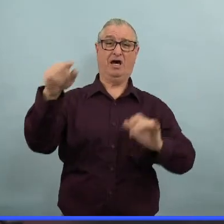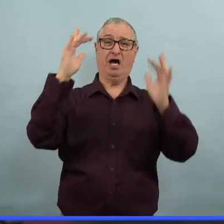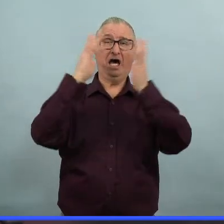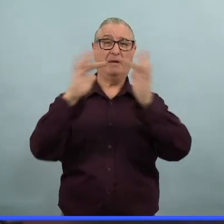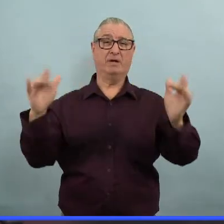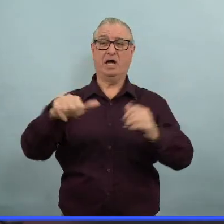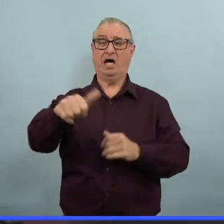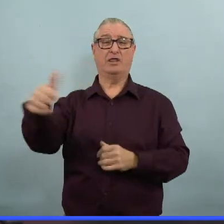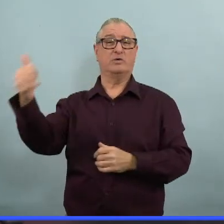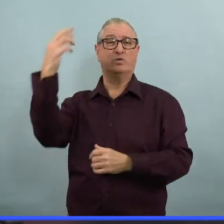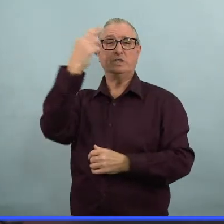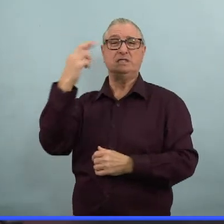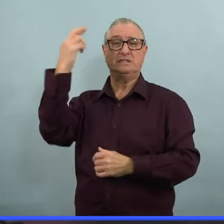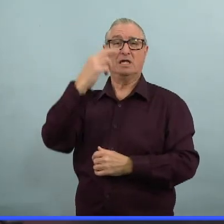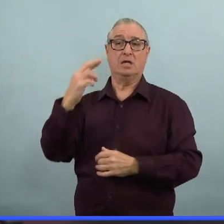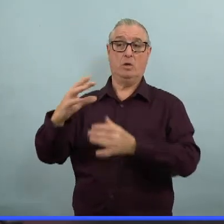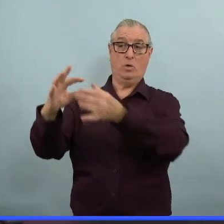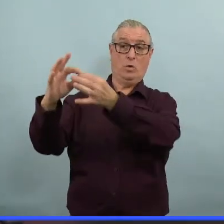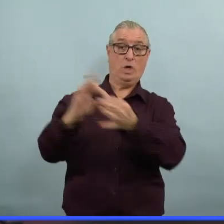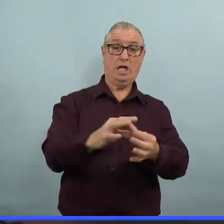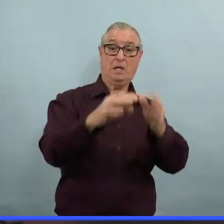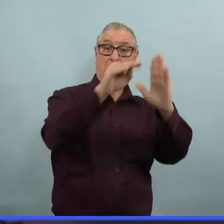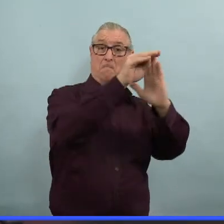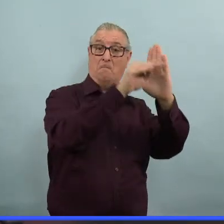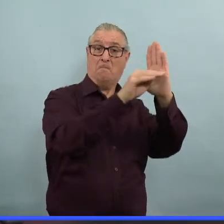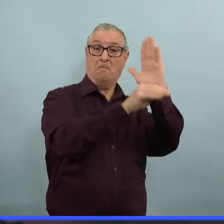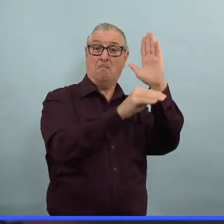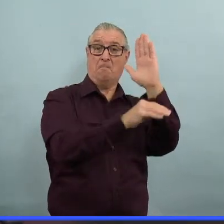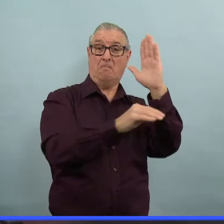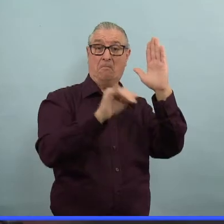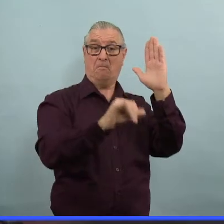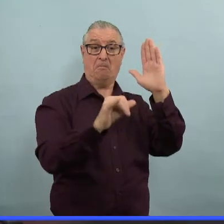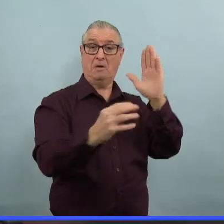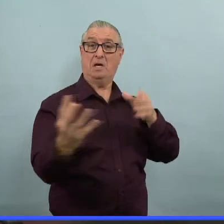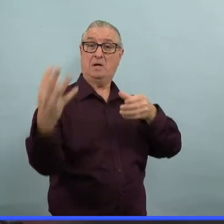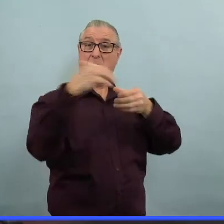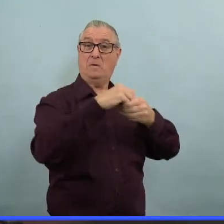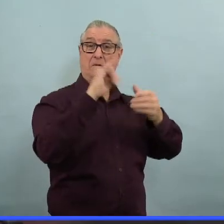it's something we need to consider but but absolutely the message is not to say that there